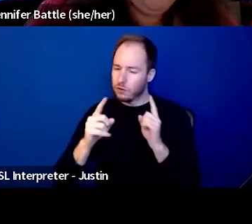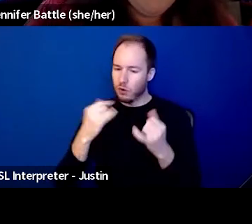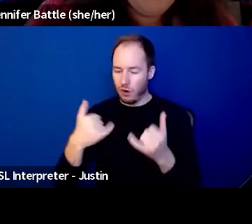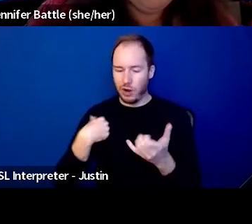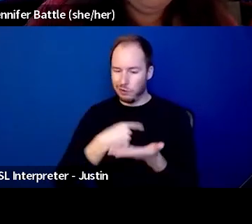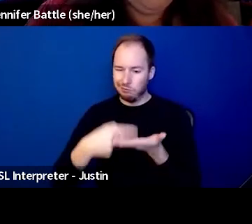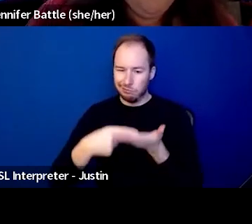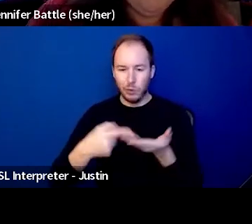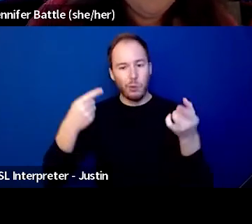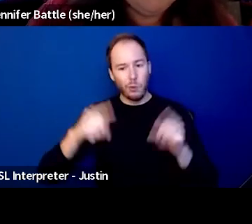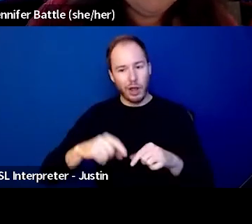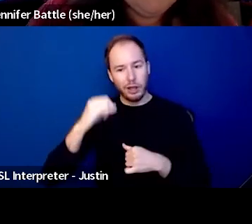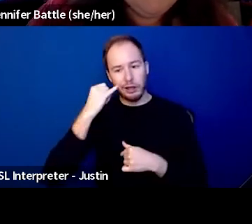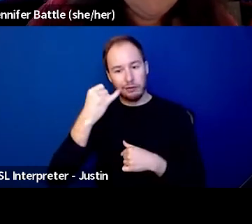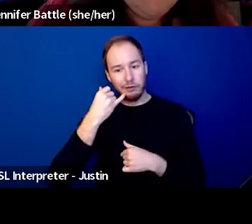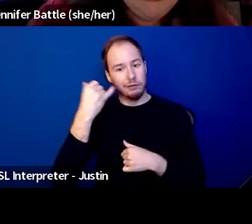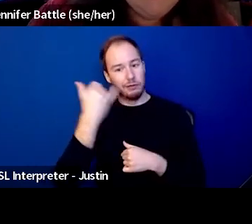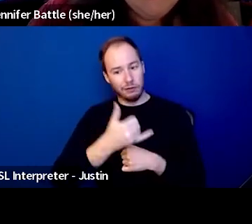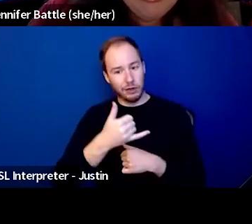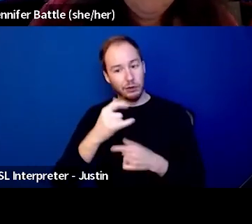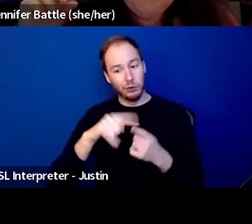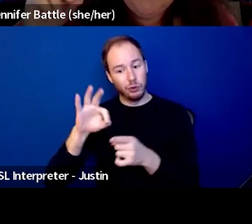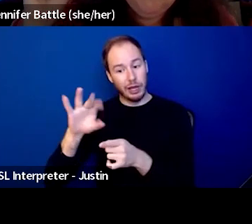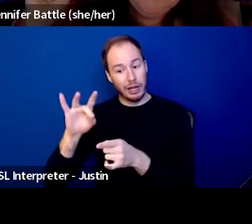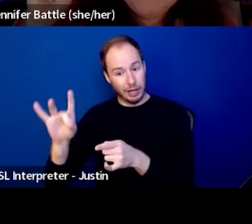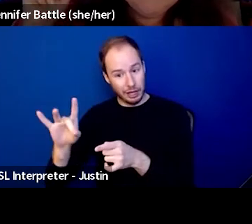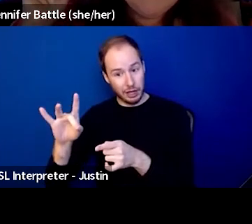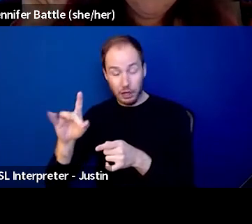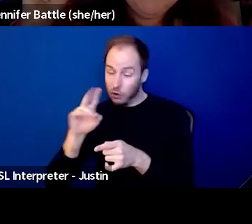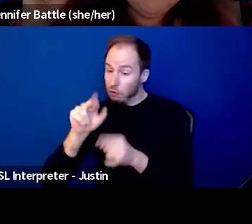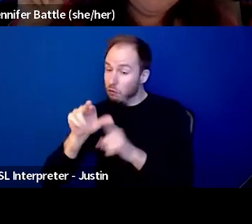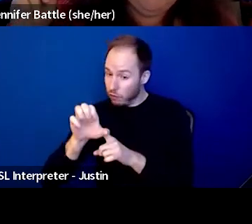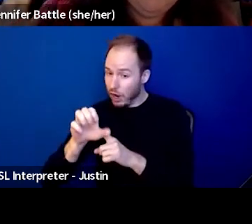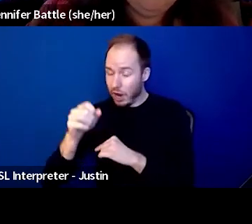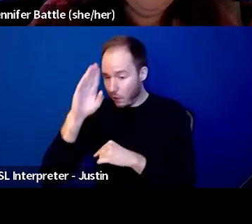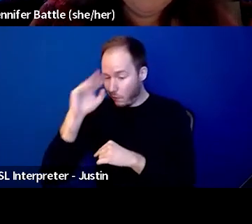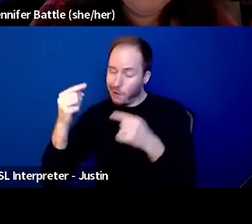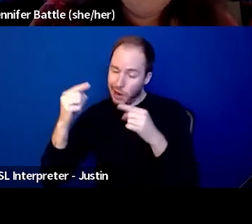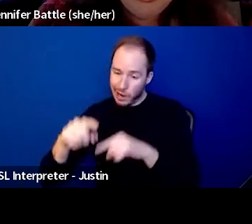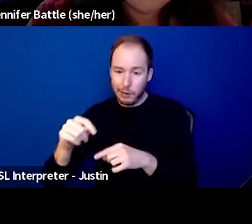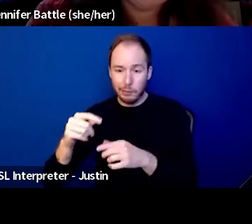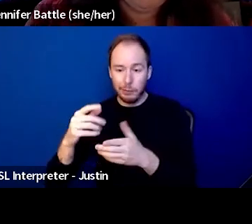well, what happens if a call comes into 988? And again, very rarely, 'cause I know that this is a fear everybody has,